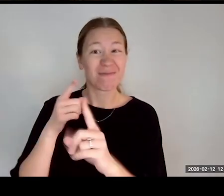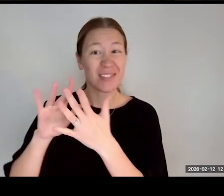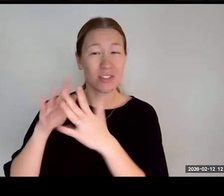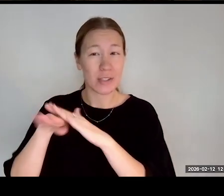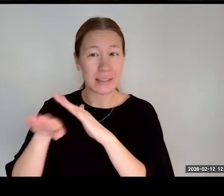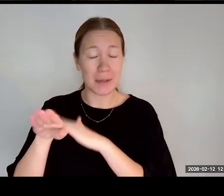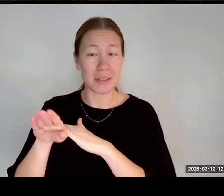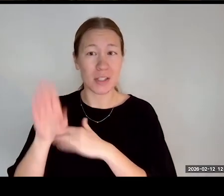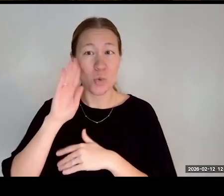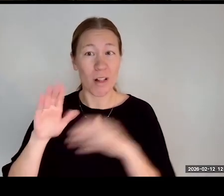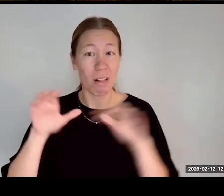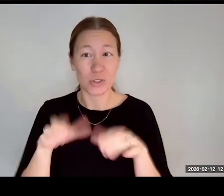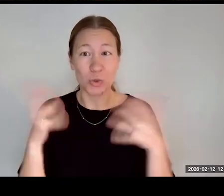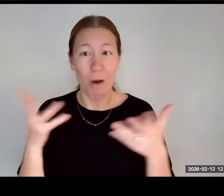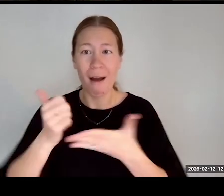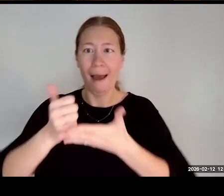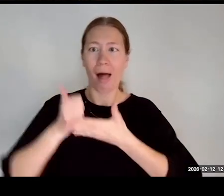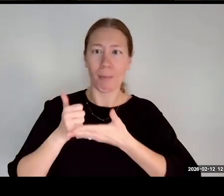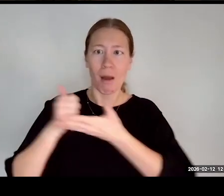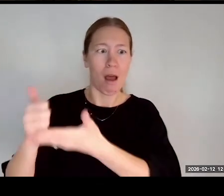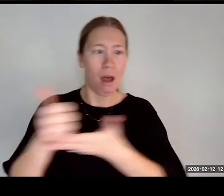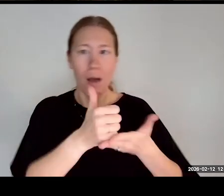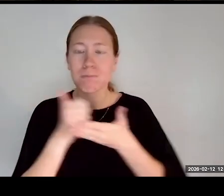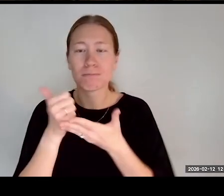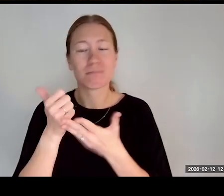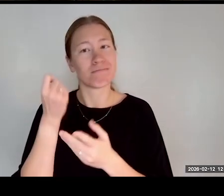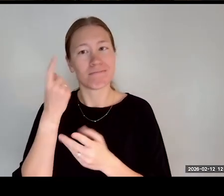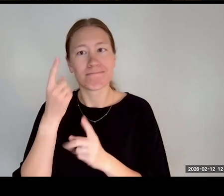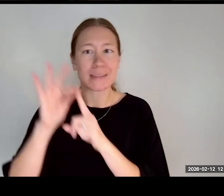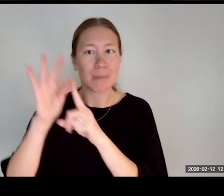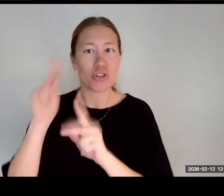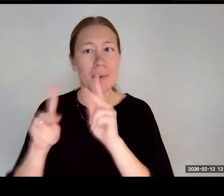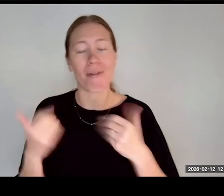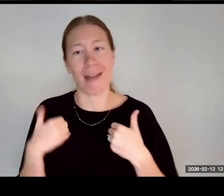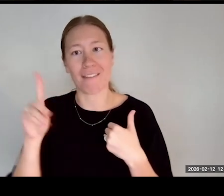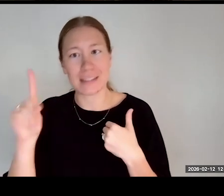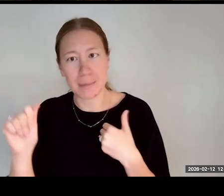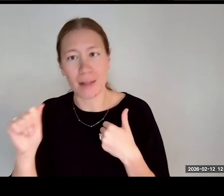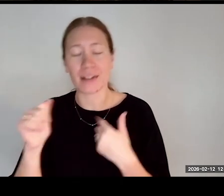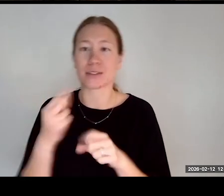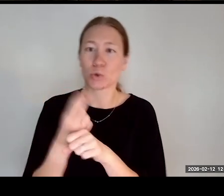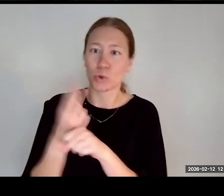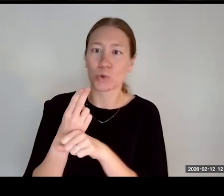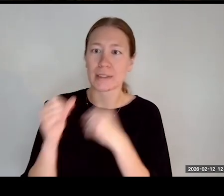help all of us, but especially individuals with disabilities and those who use assistive technologies to access all